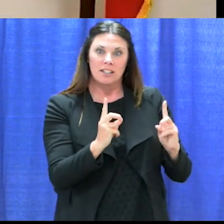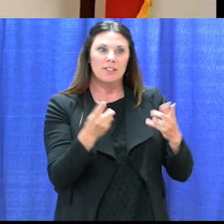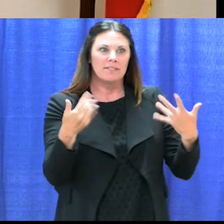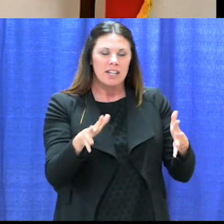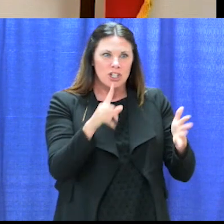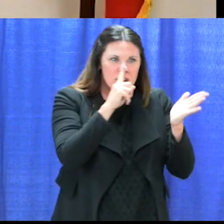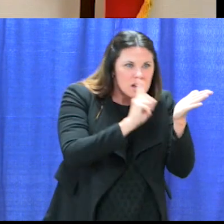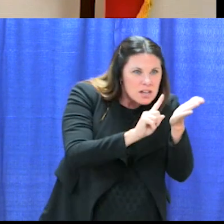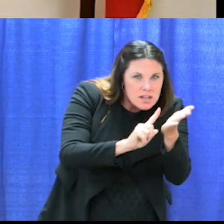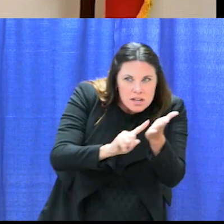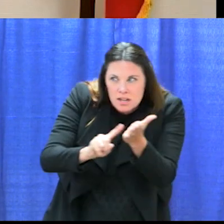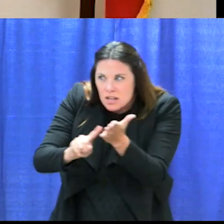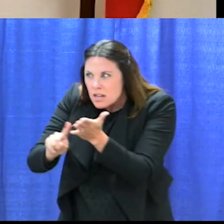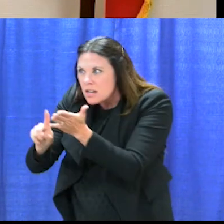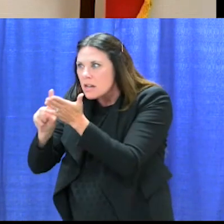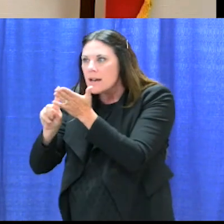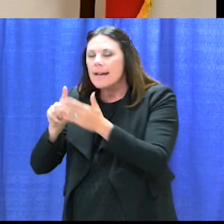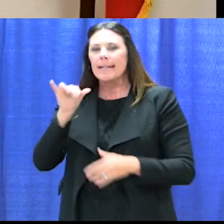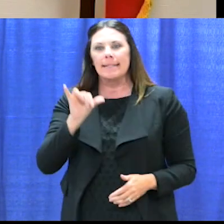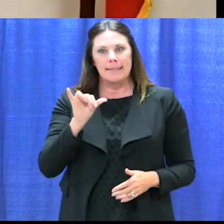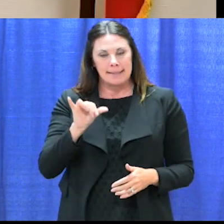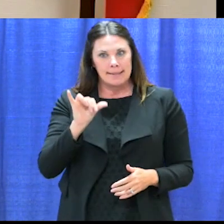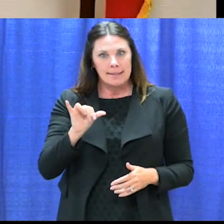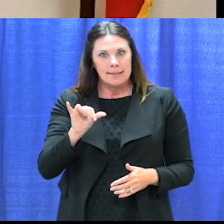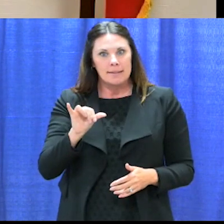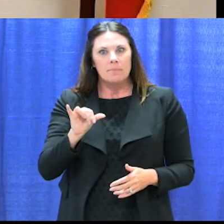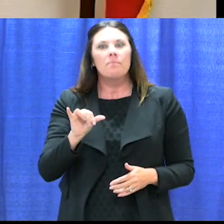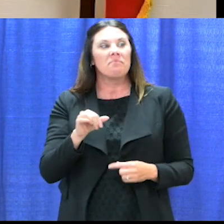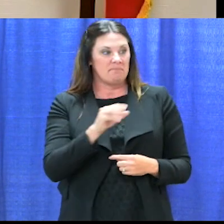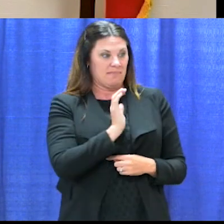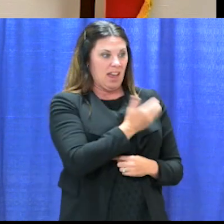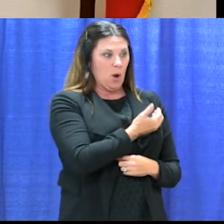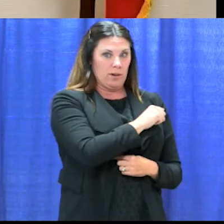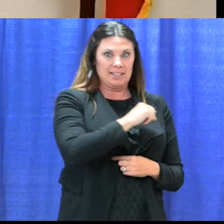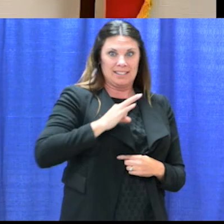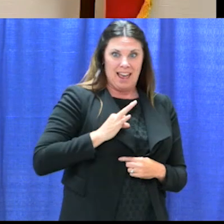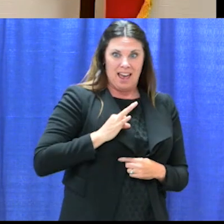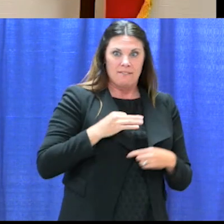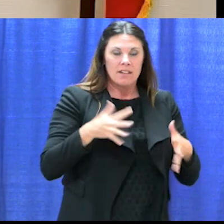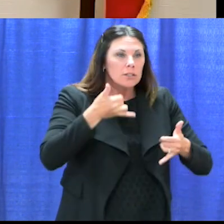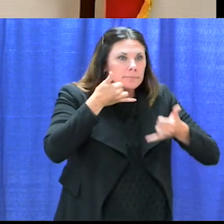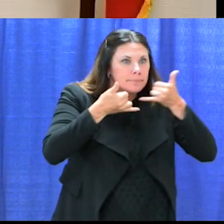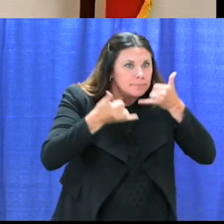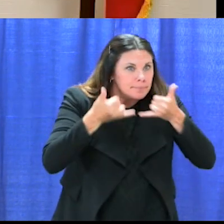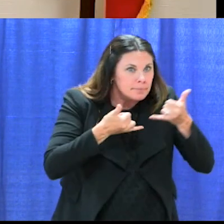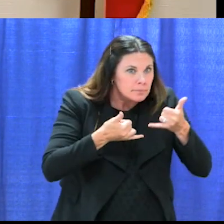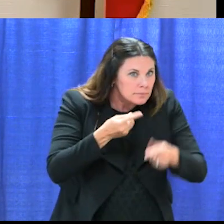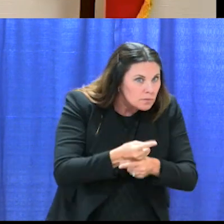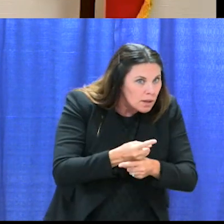in our state and literally our staff has called districts to verify the information that has been provided.